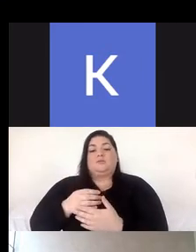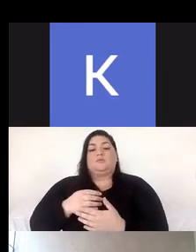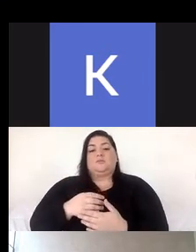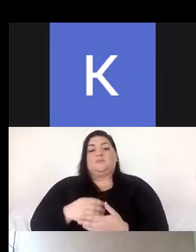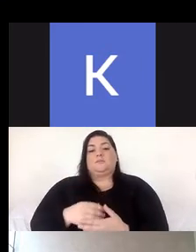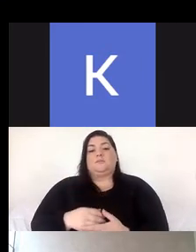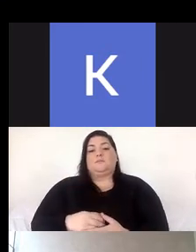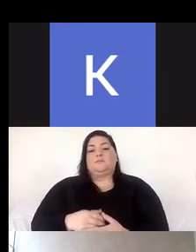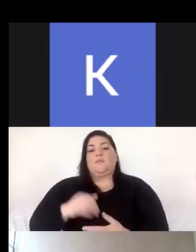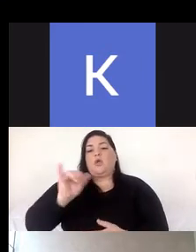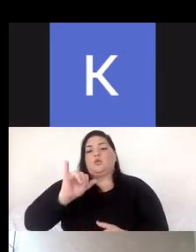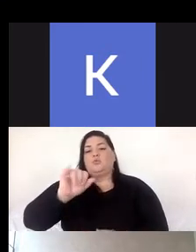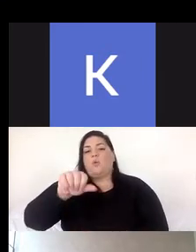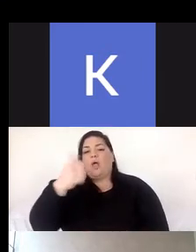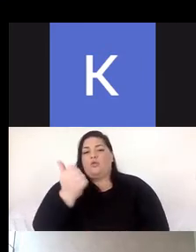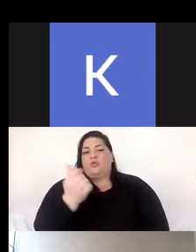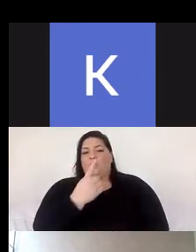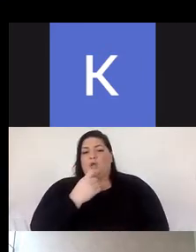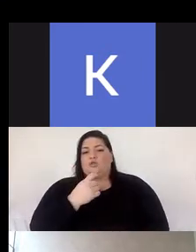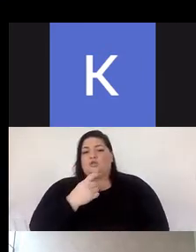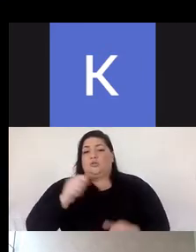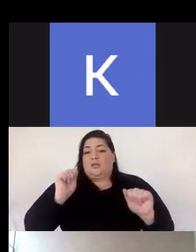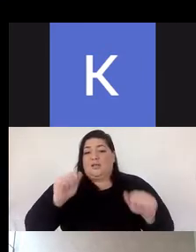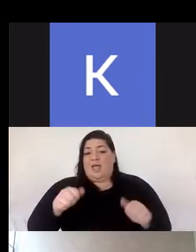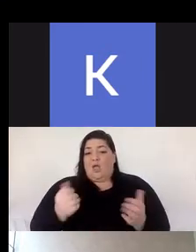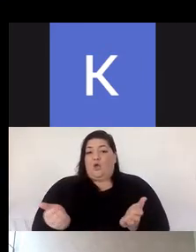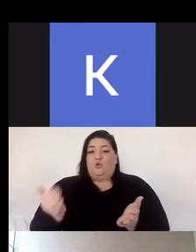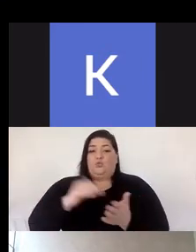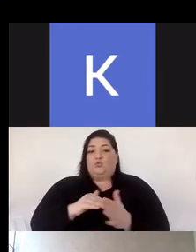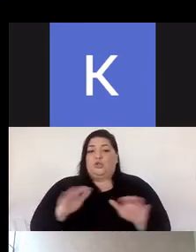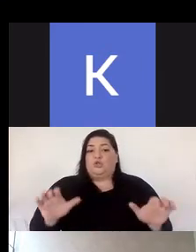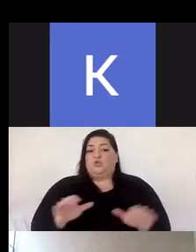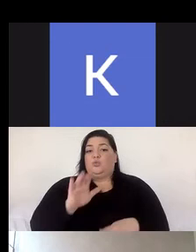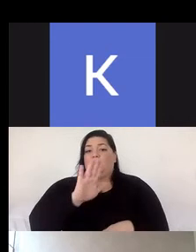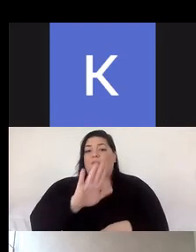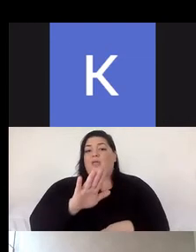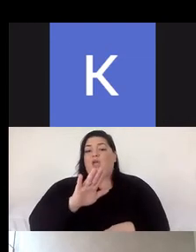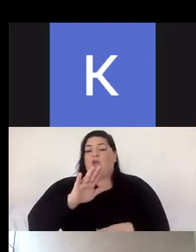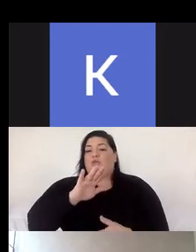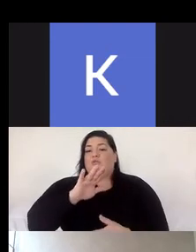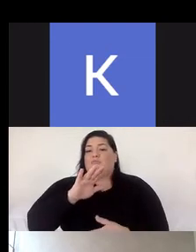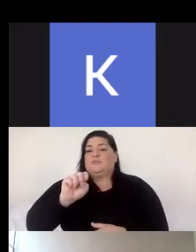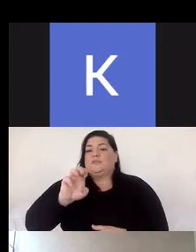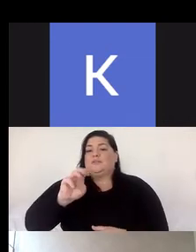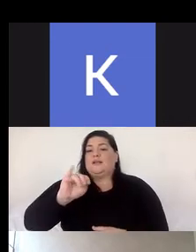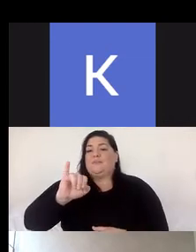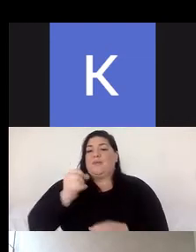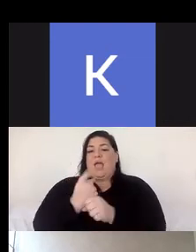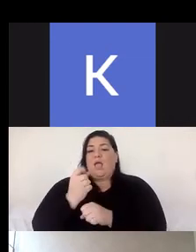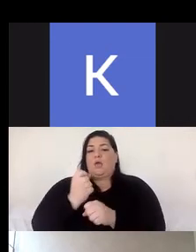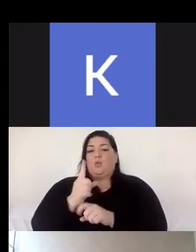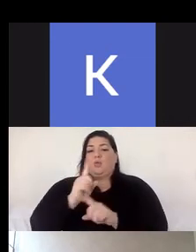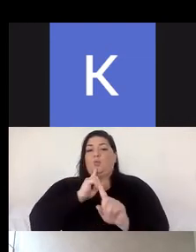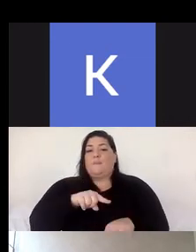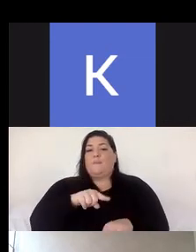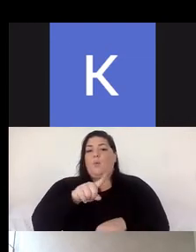Someone asked if they can redo their semi-annual report, as it was sent out yesterday.